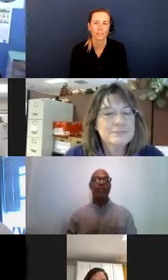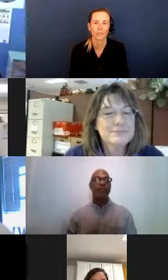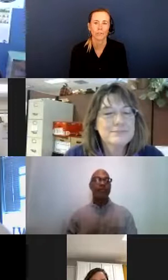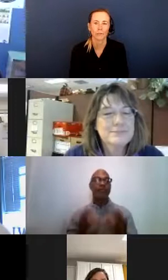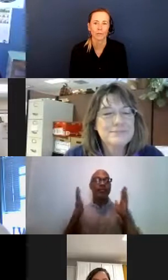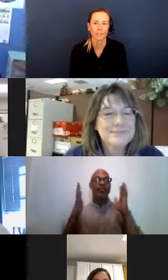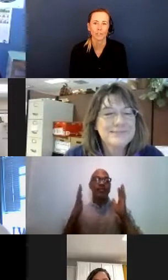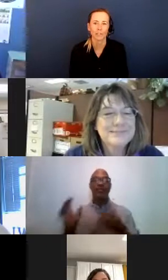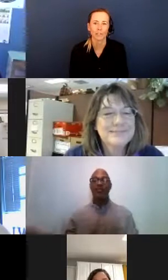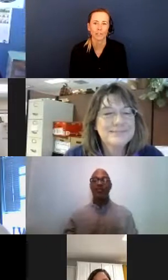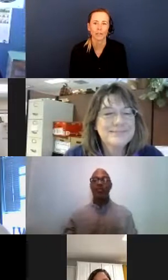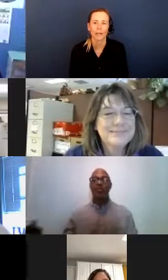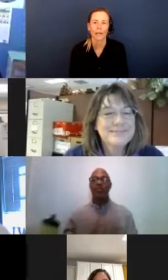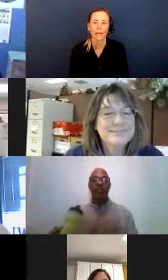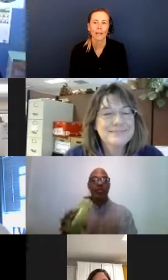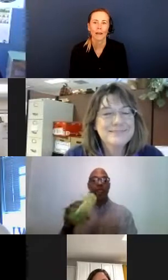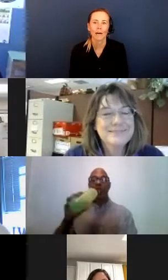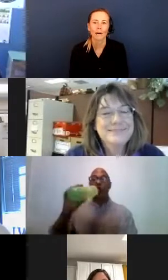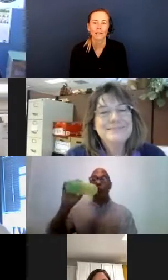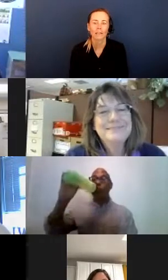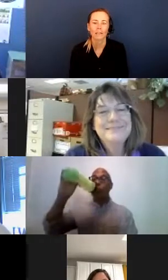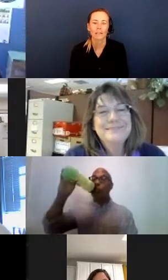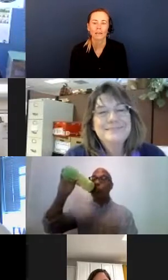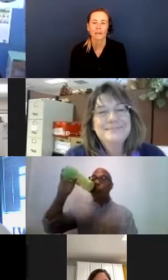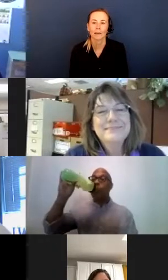Tom: Let's see who is next...Kayla.